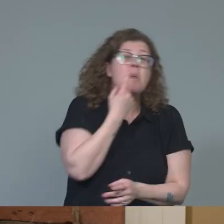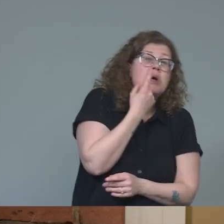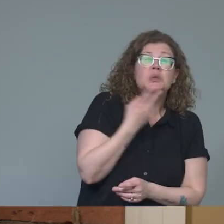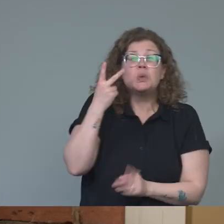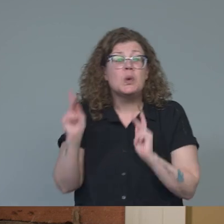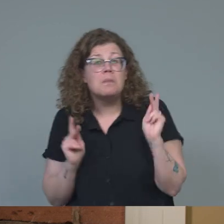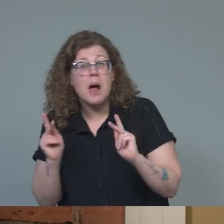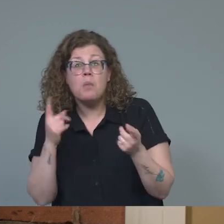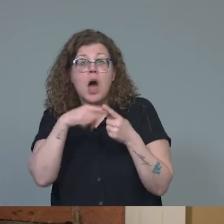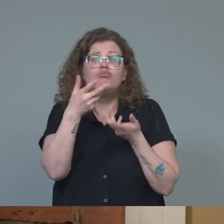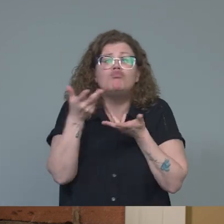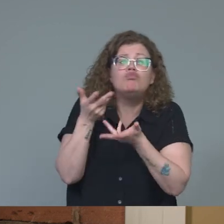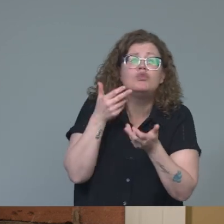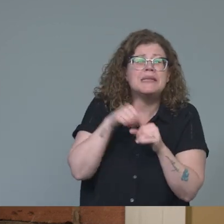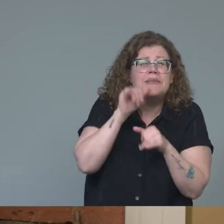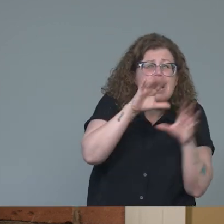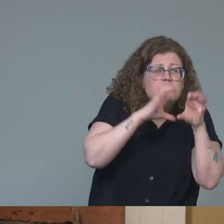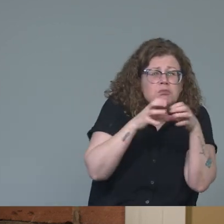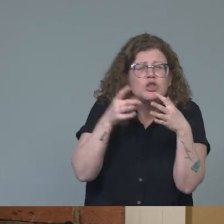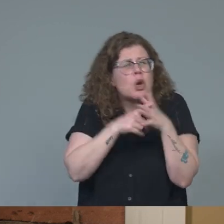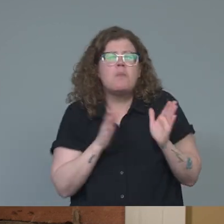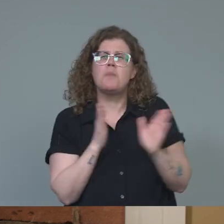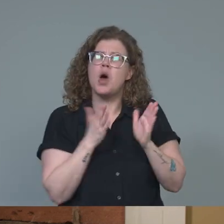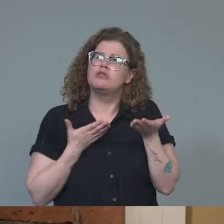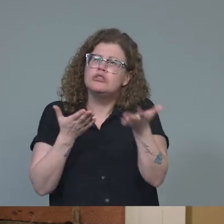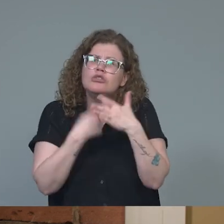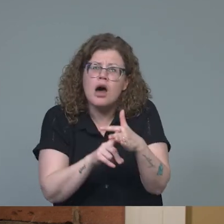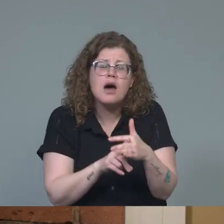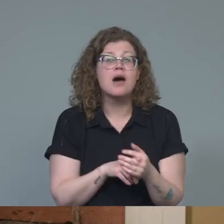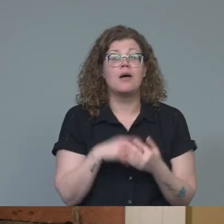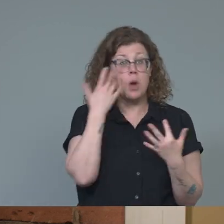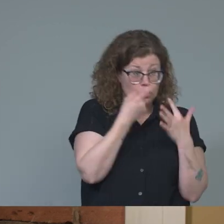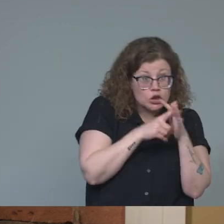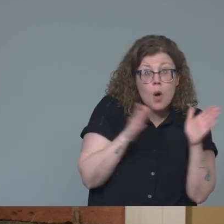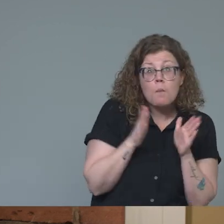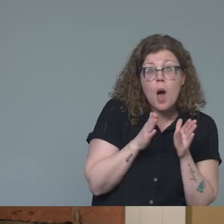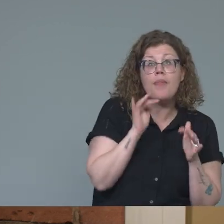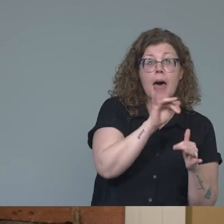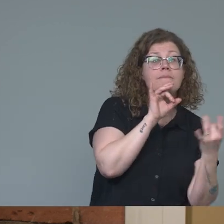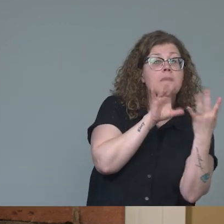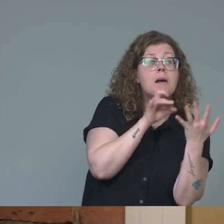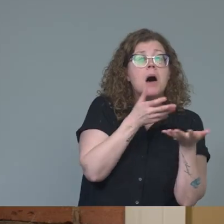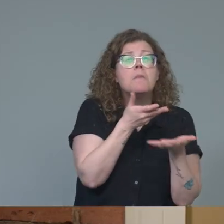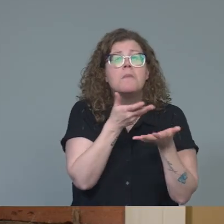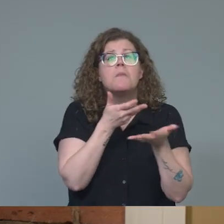make is attributed to them and also honoured significantly for its contribution. You're not